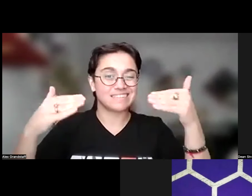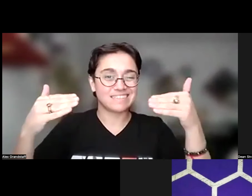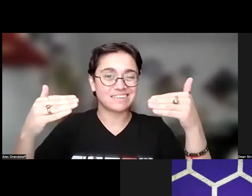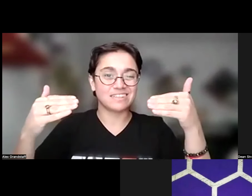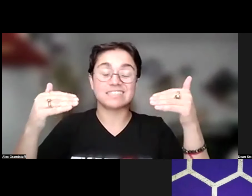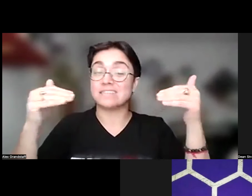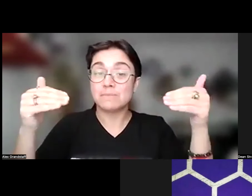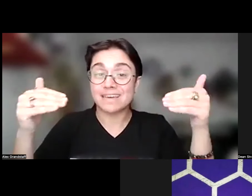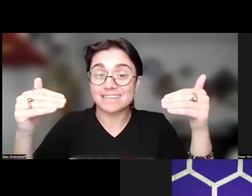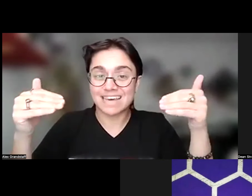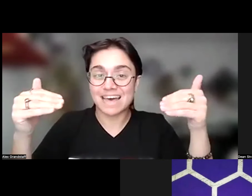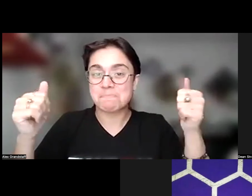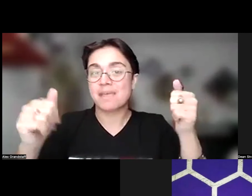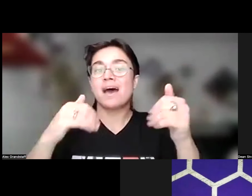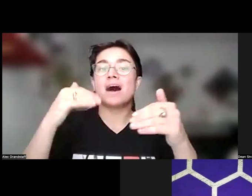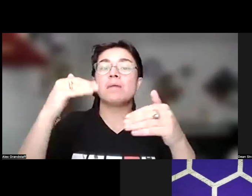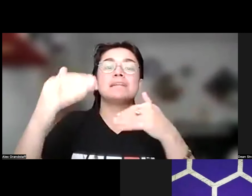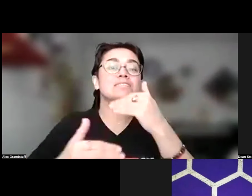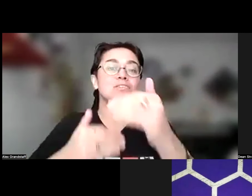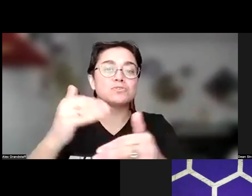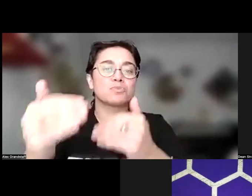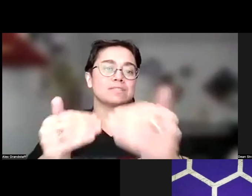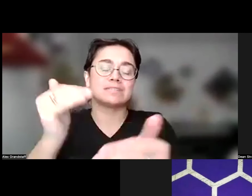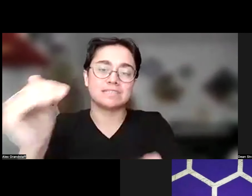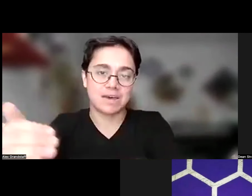a, b, b. v c.